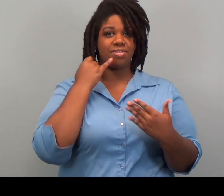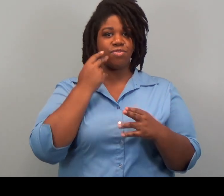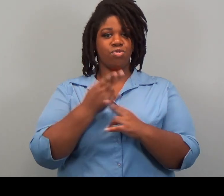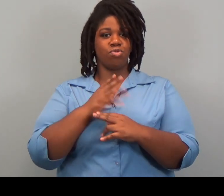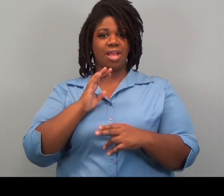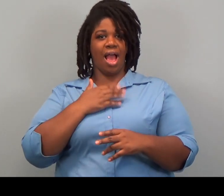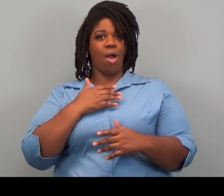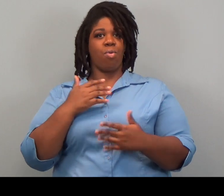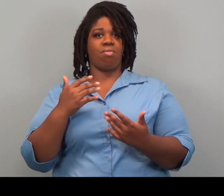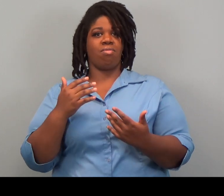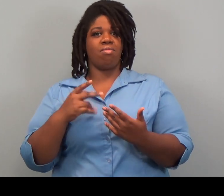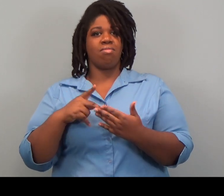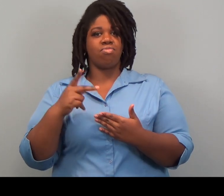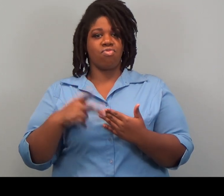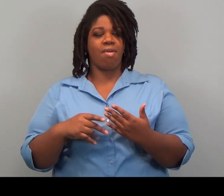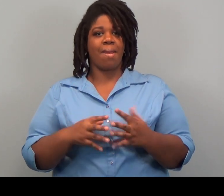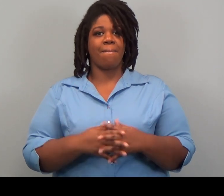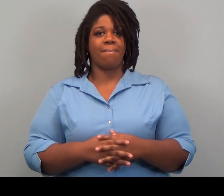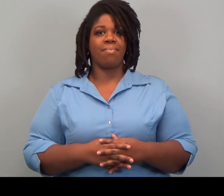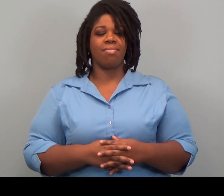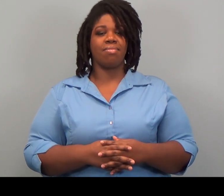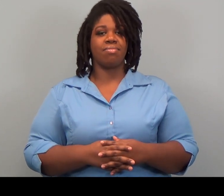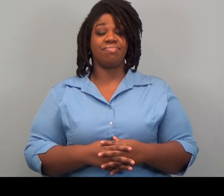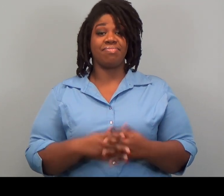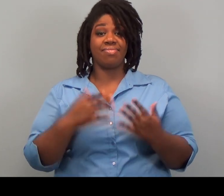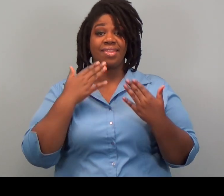you're maybe taking two and a half to three steps ahead. Thank you.